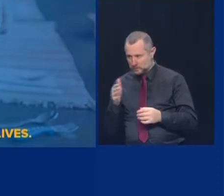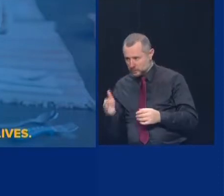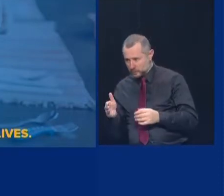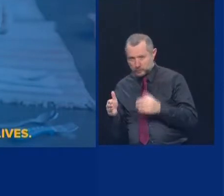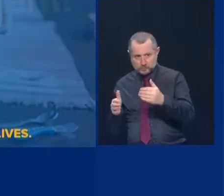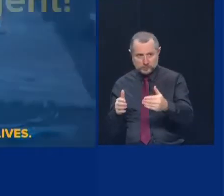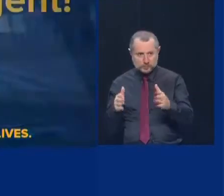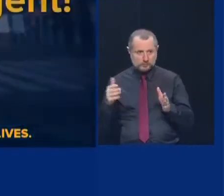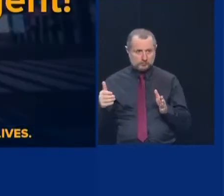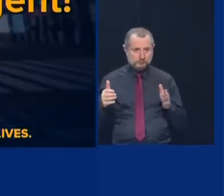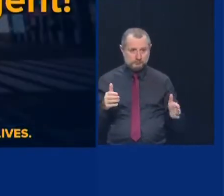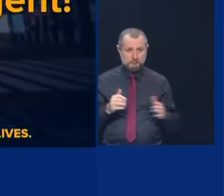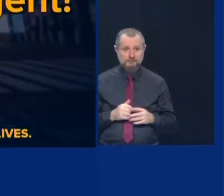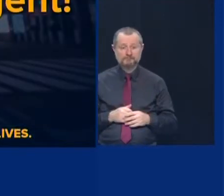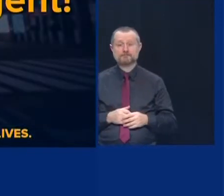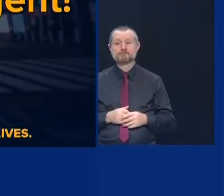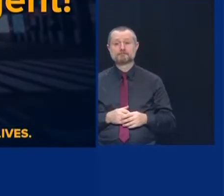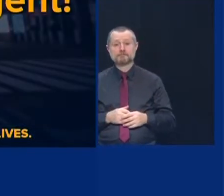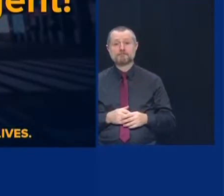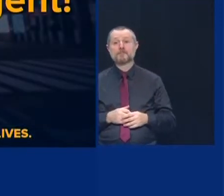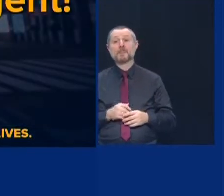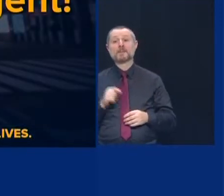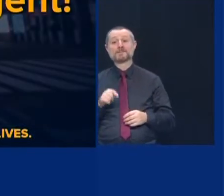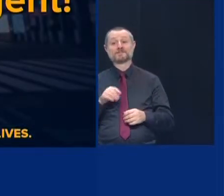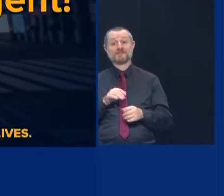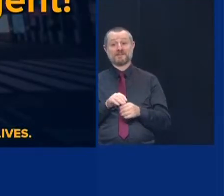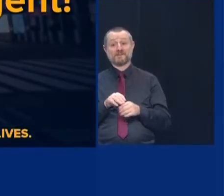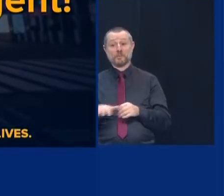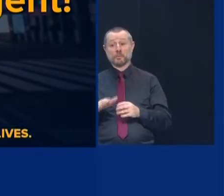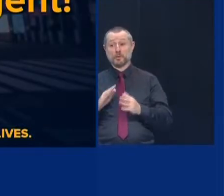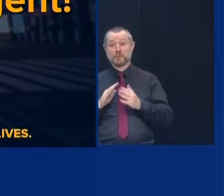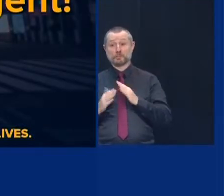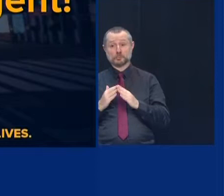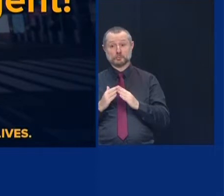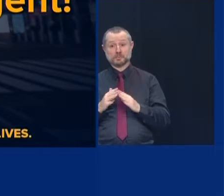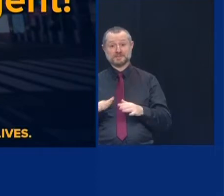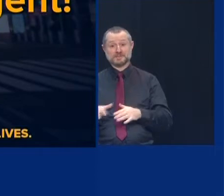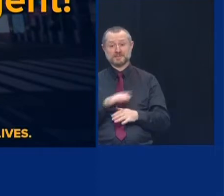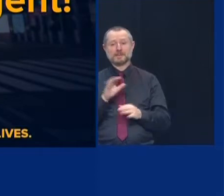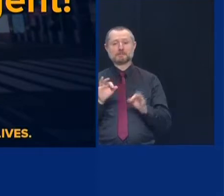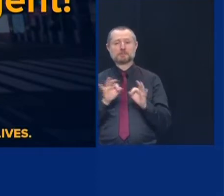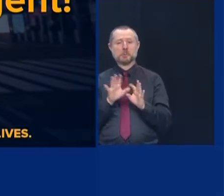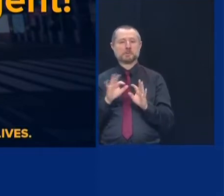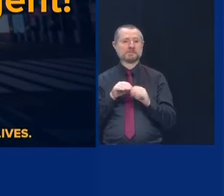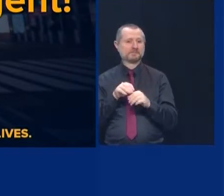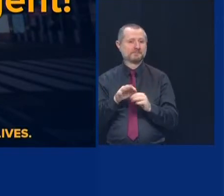PLAY, THAT'S WHO YOUR KIDS PLAY WITH.